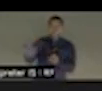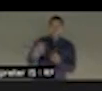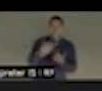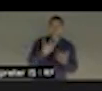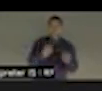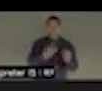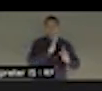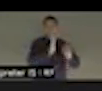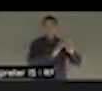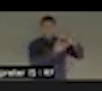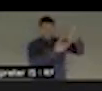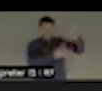In our experience and based on our